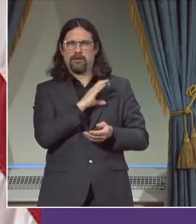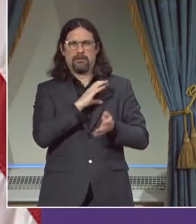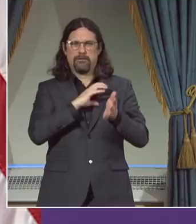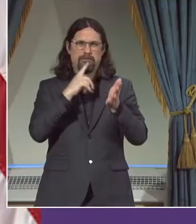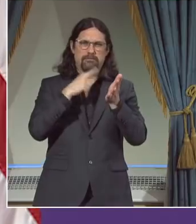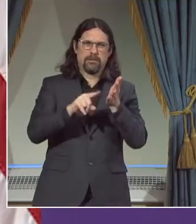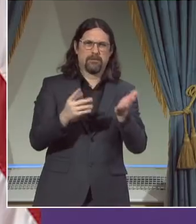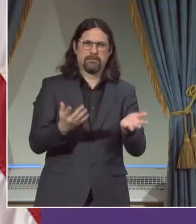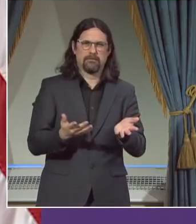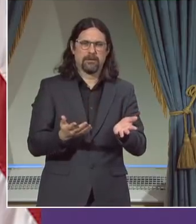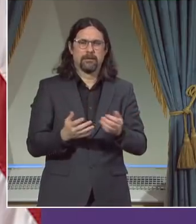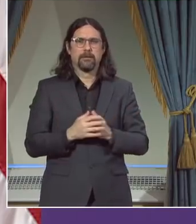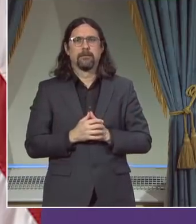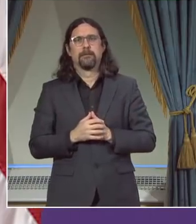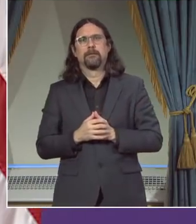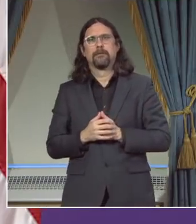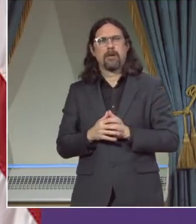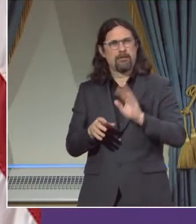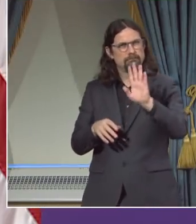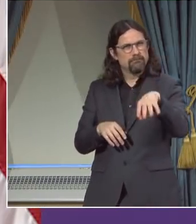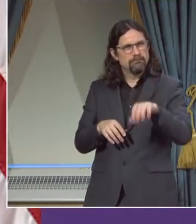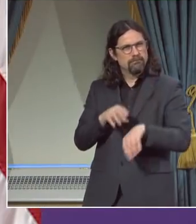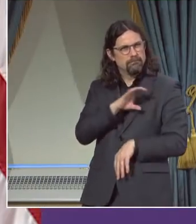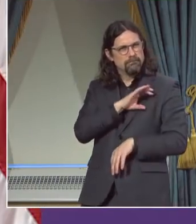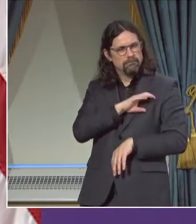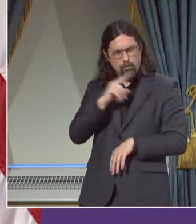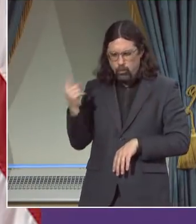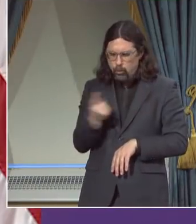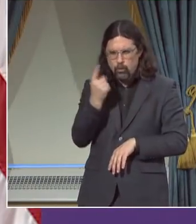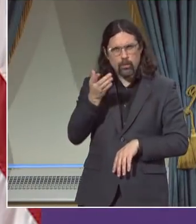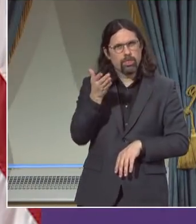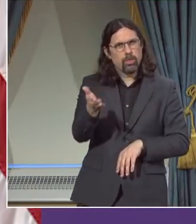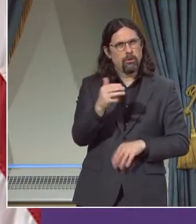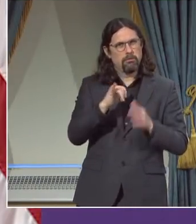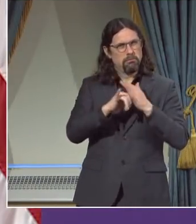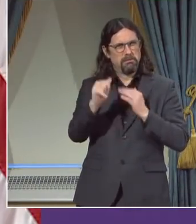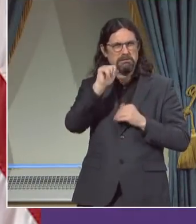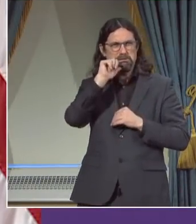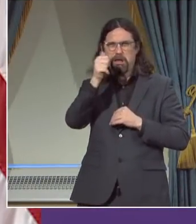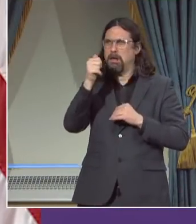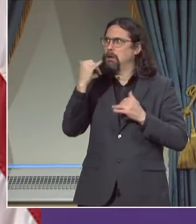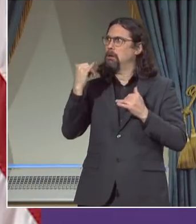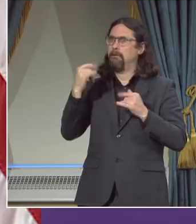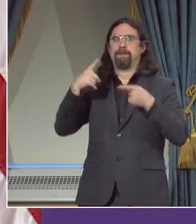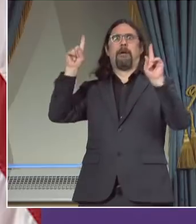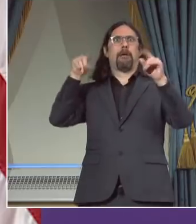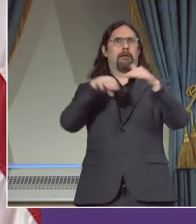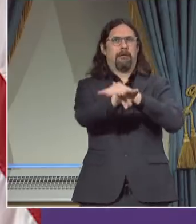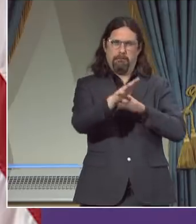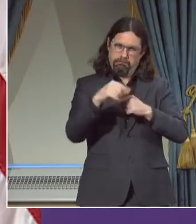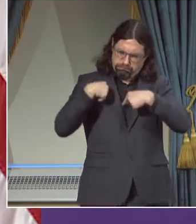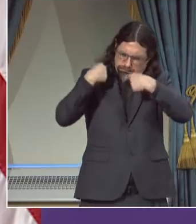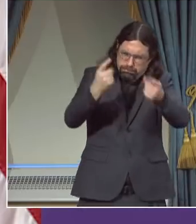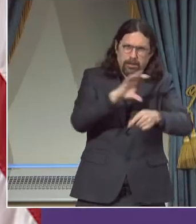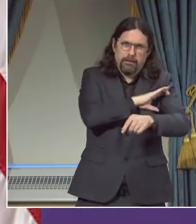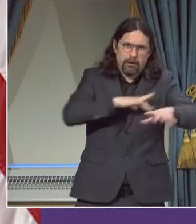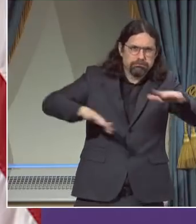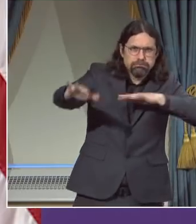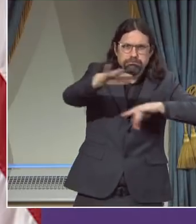THE POINT IS OBVIOUSLY NYPD IS IN THEU SBWYAS ALWAYS AND THE INSTRUCTION IN ADIDTONI O T EVERYTHING ELSE